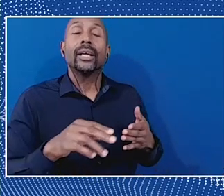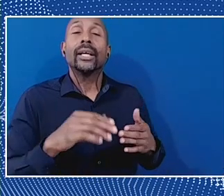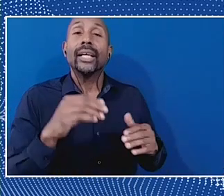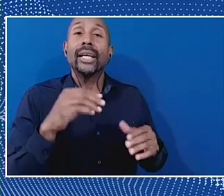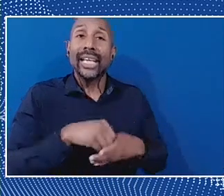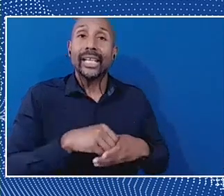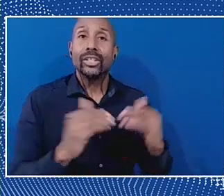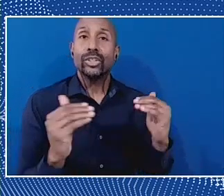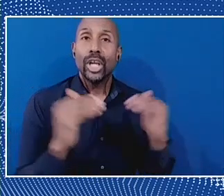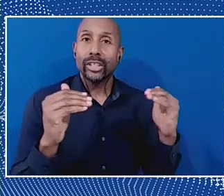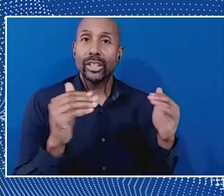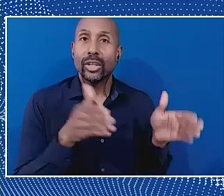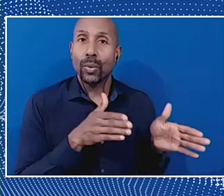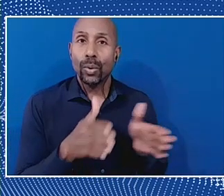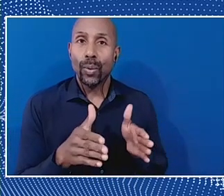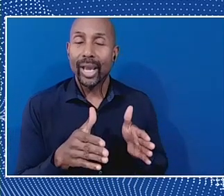Thank you, Jalil. Lane?